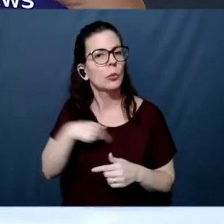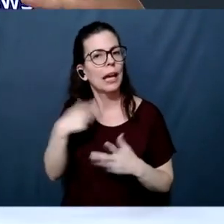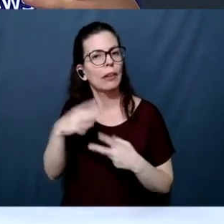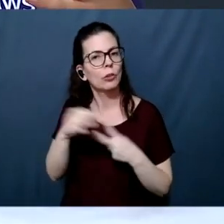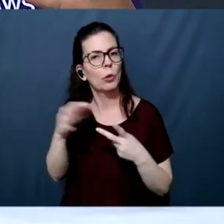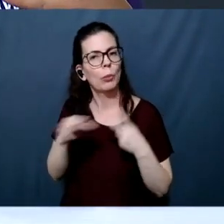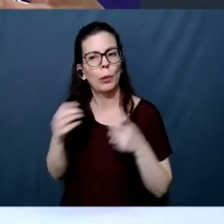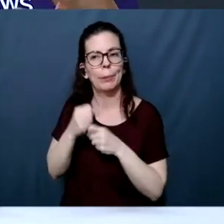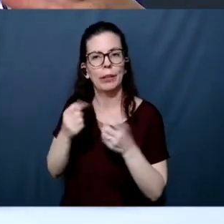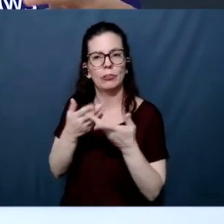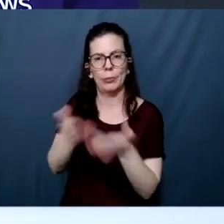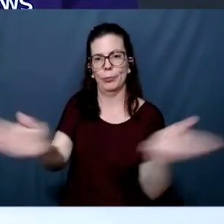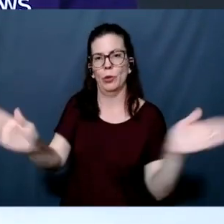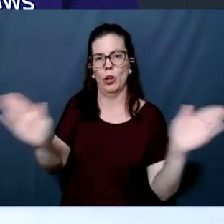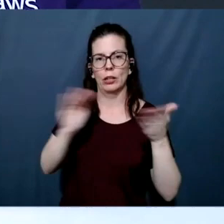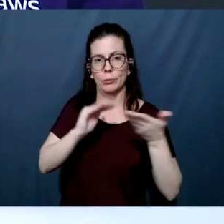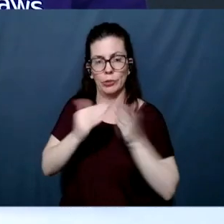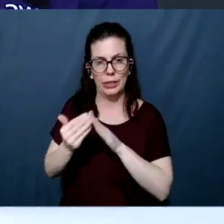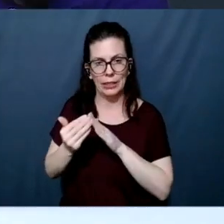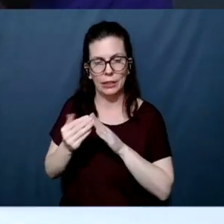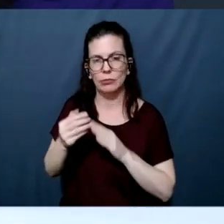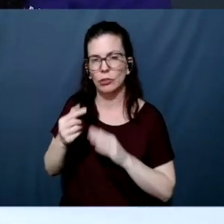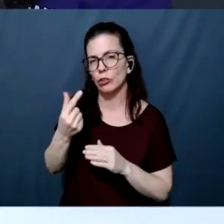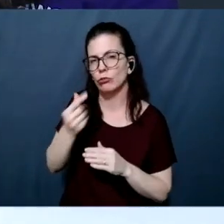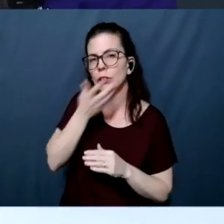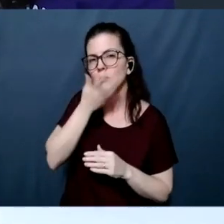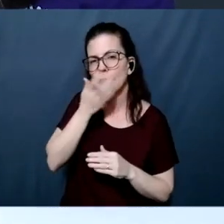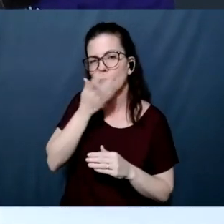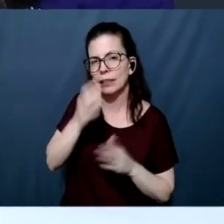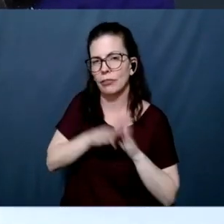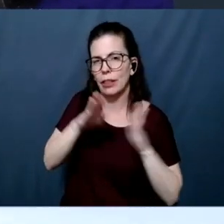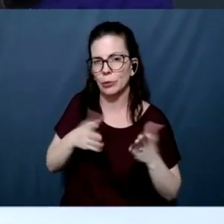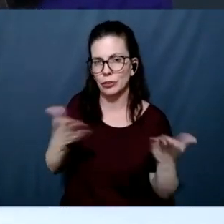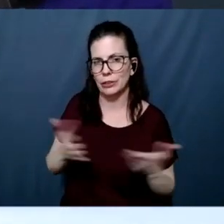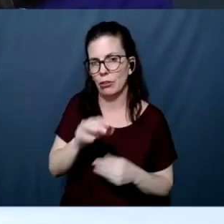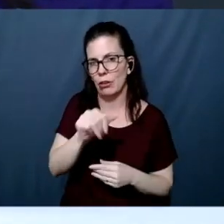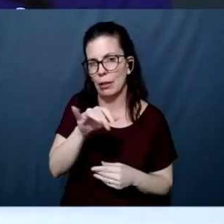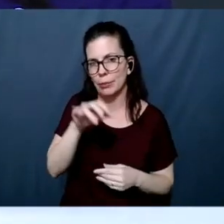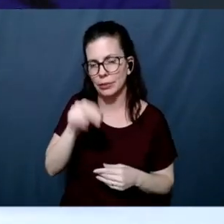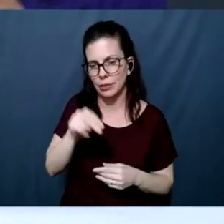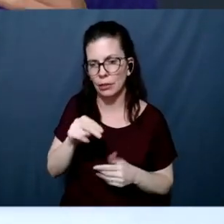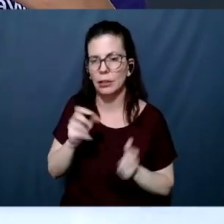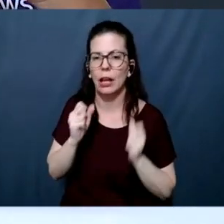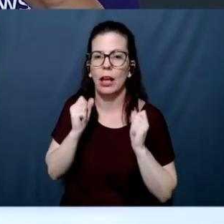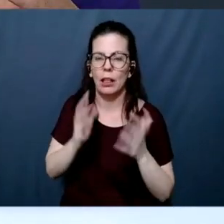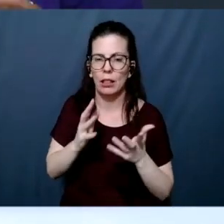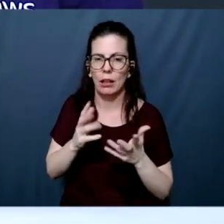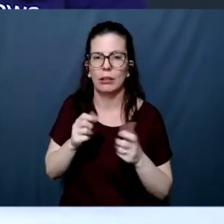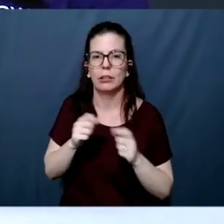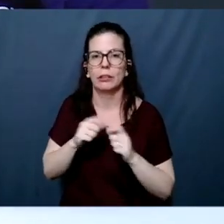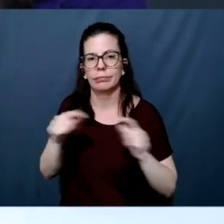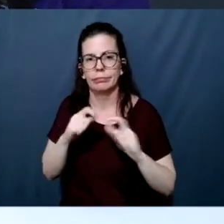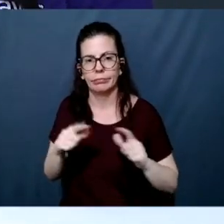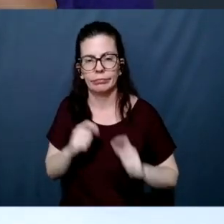of Greengrass developers within Amazon. So there are a lot of essays we have actually put forward some work and then service team members as well.